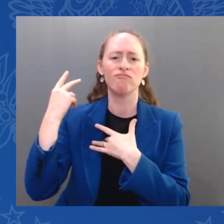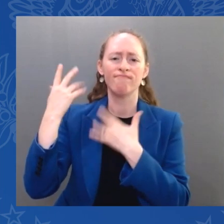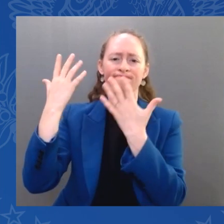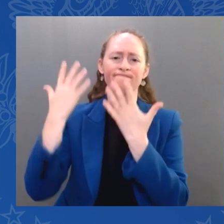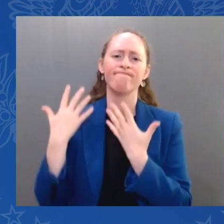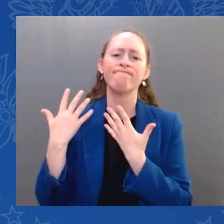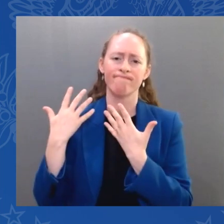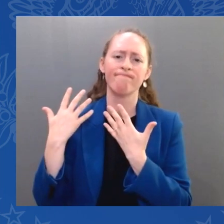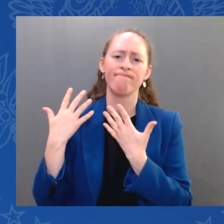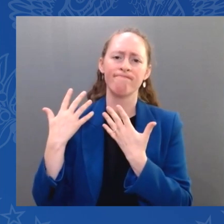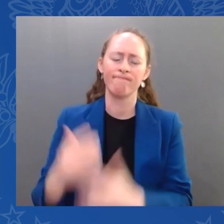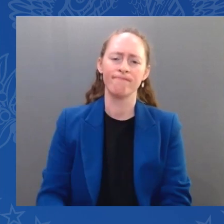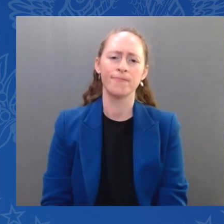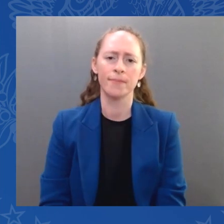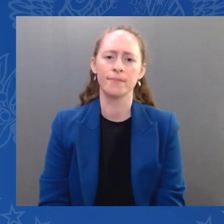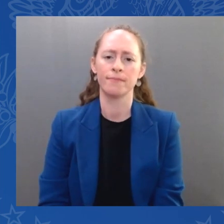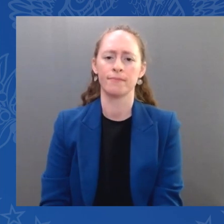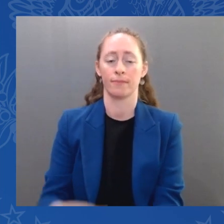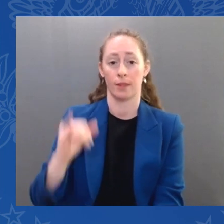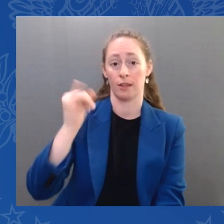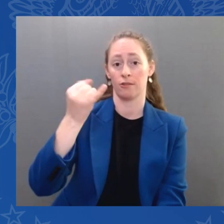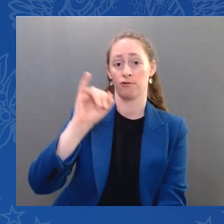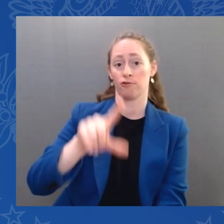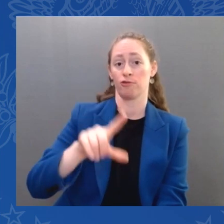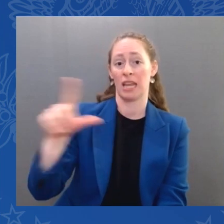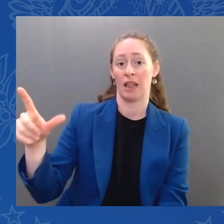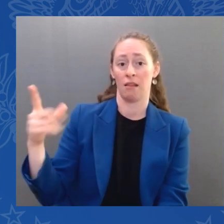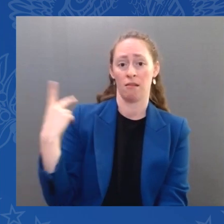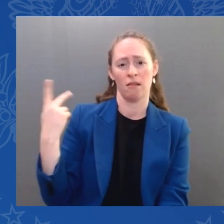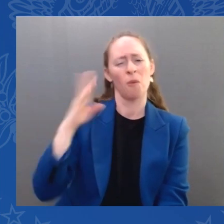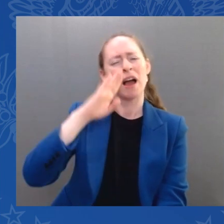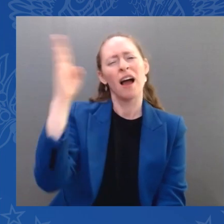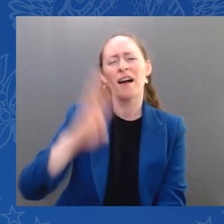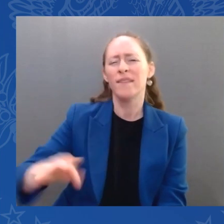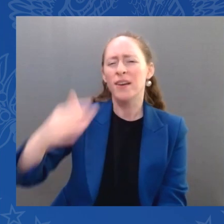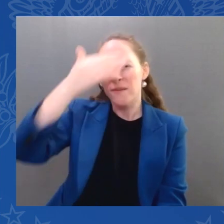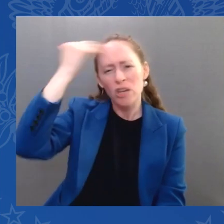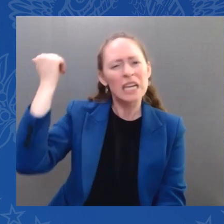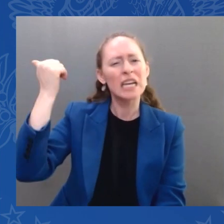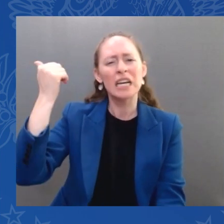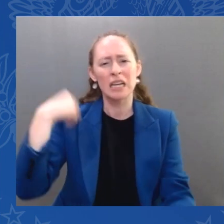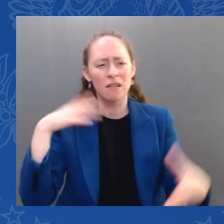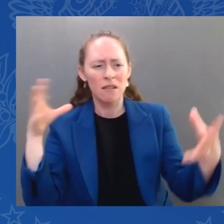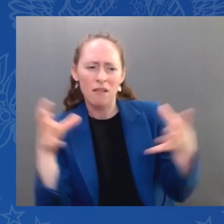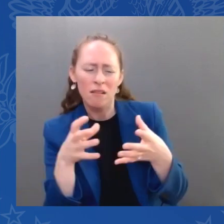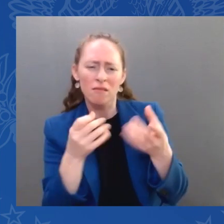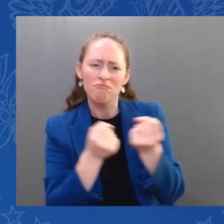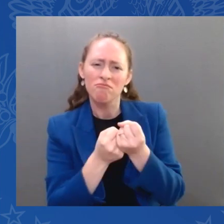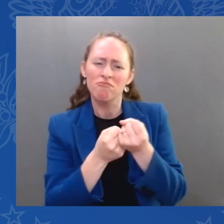And I want to thank -- thank the Vice President Harris and the Second Gentleman;